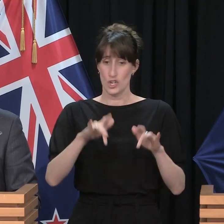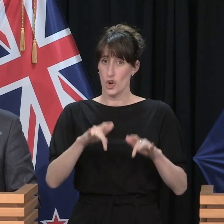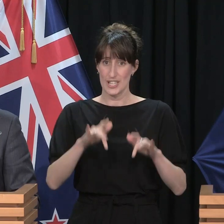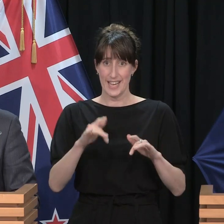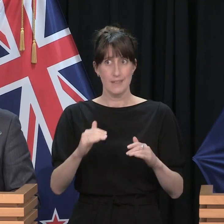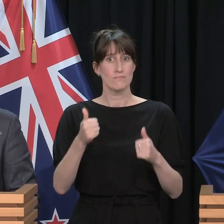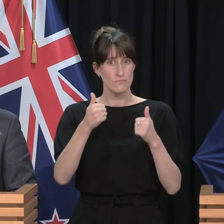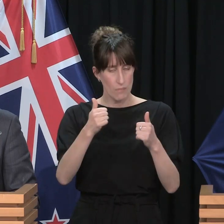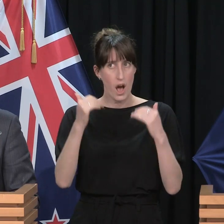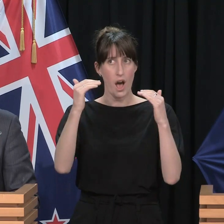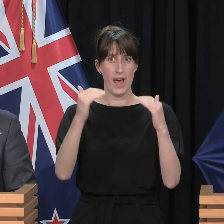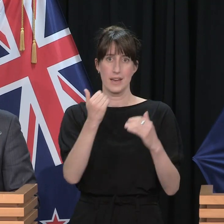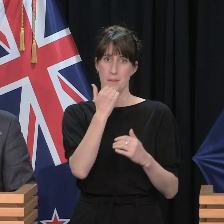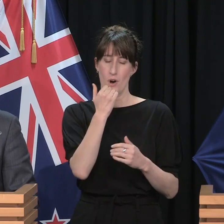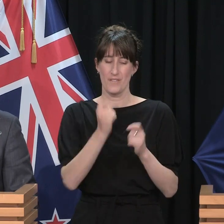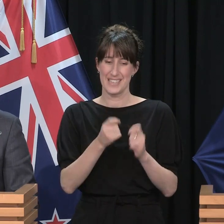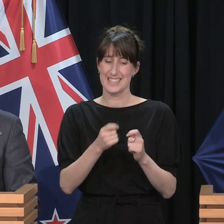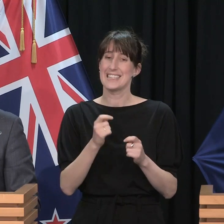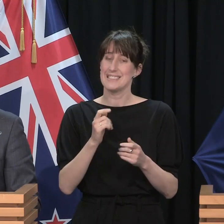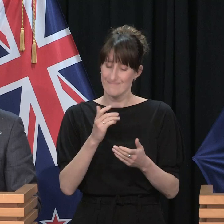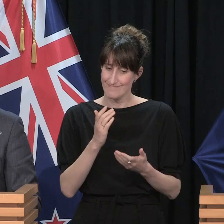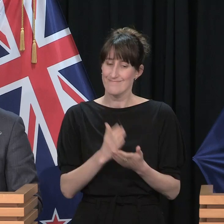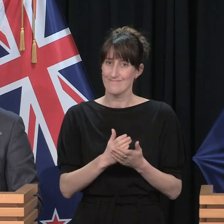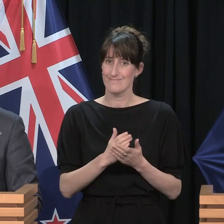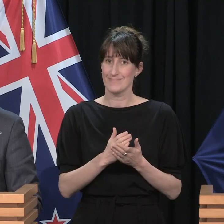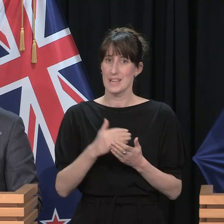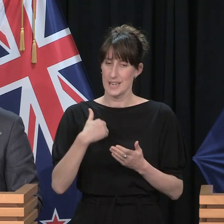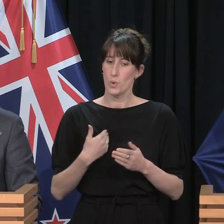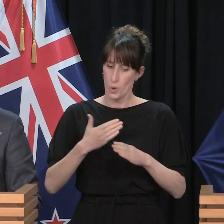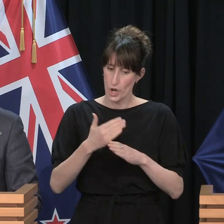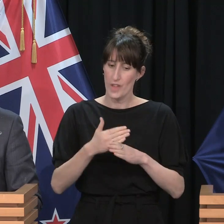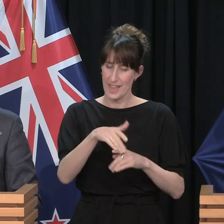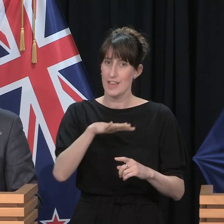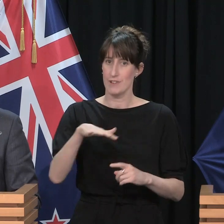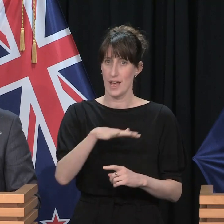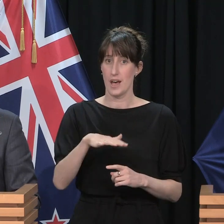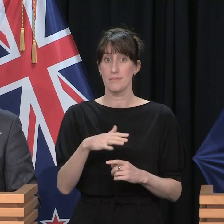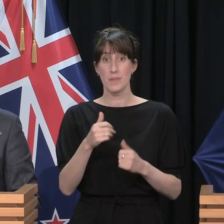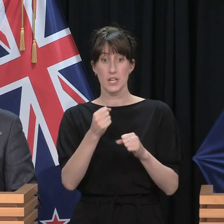numbers in the community are still not at the level that we are aiming for, and we do need